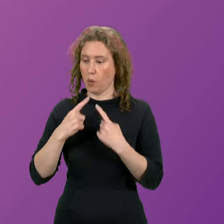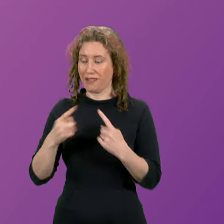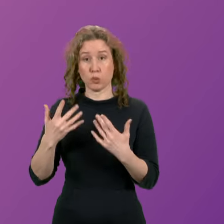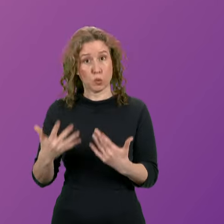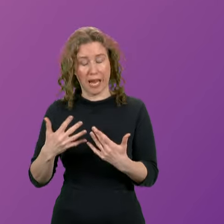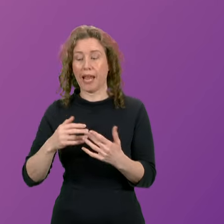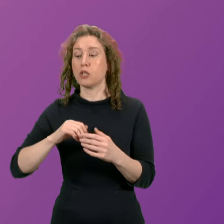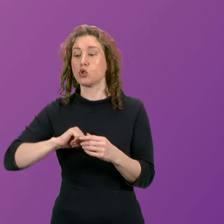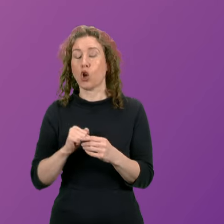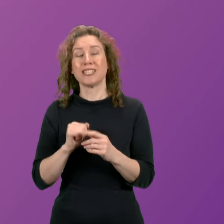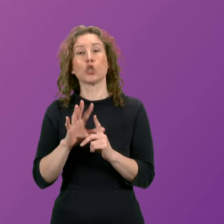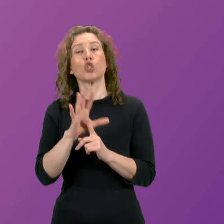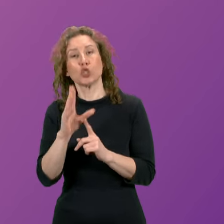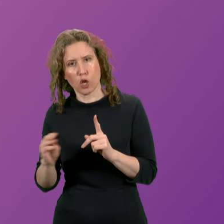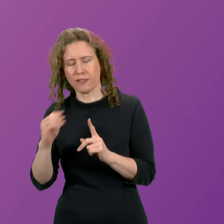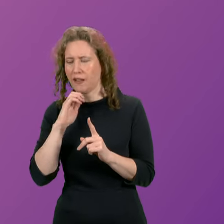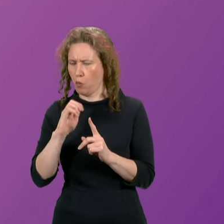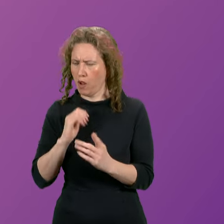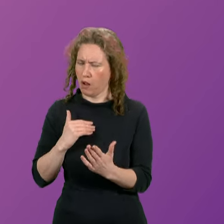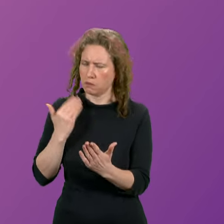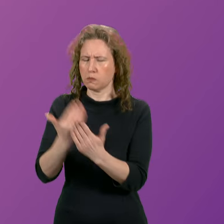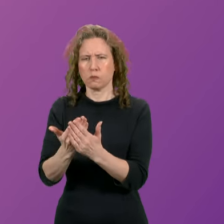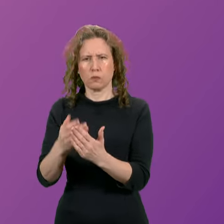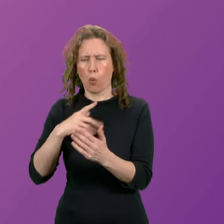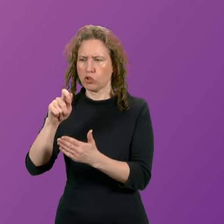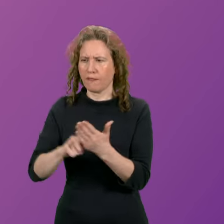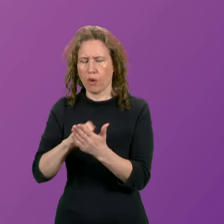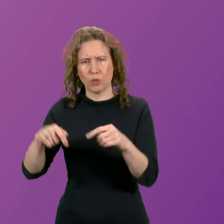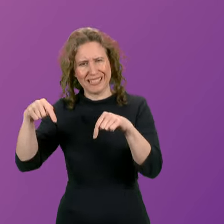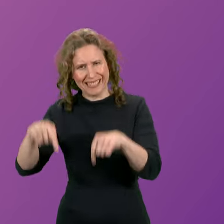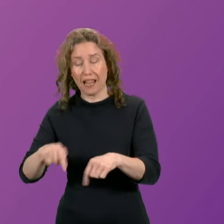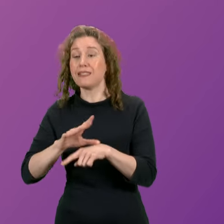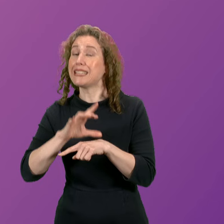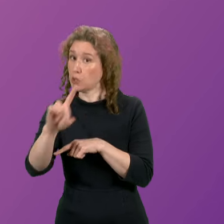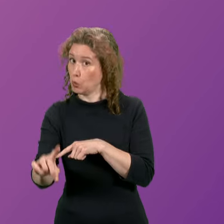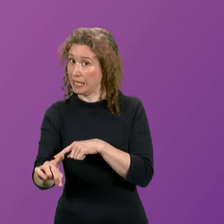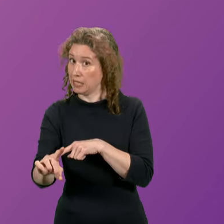the Scottish Conservatives will seek to bring forward a vote in the chamber next week. Our